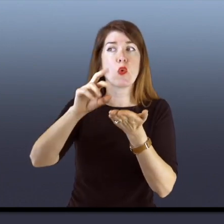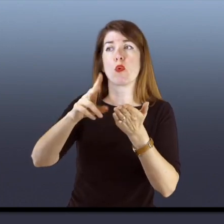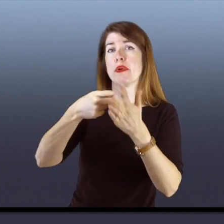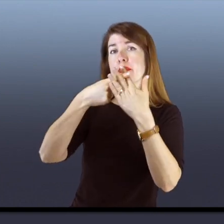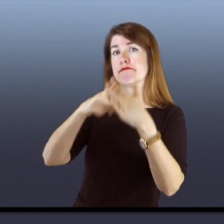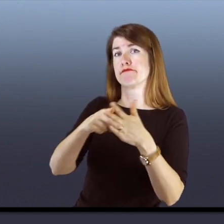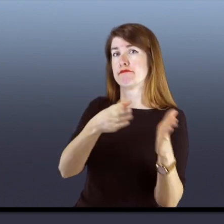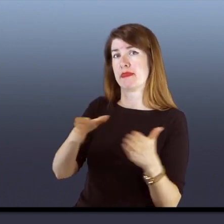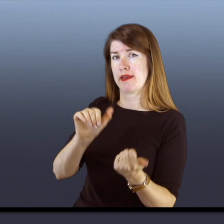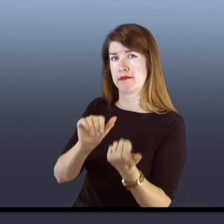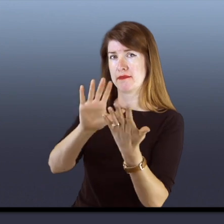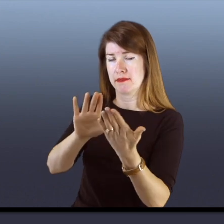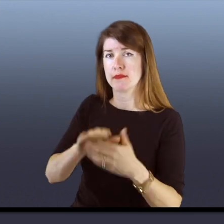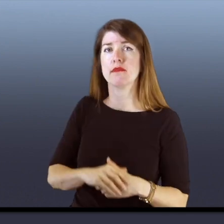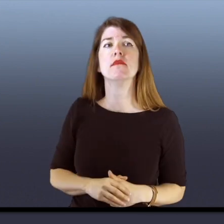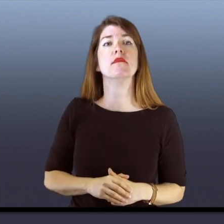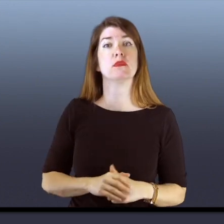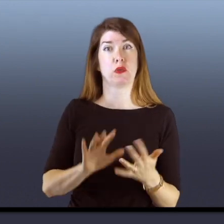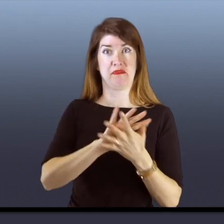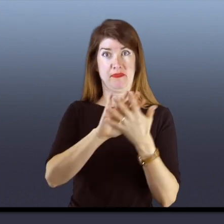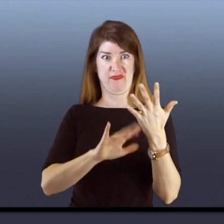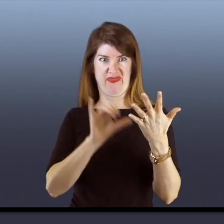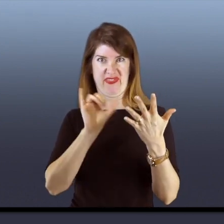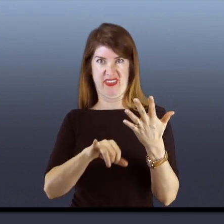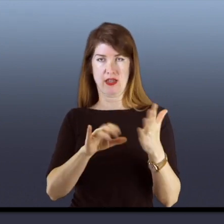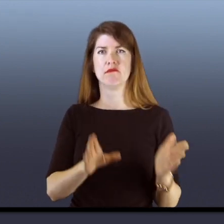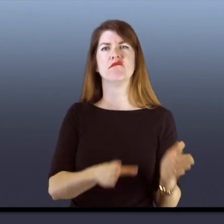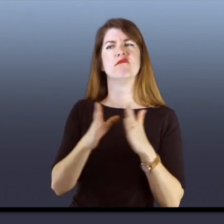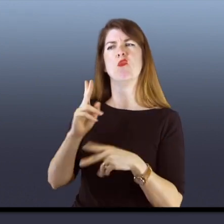In addition to that, what kind of accommodations are they receiving in school?